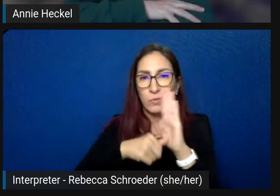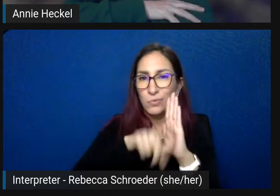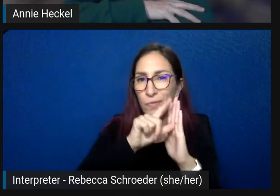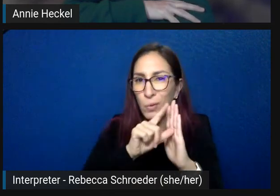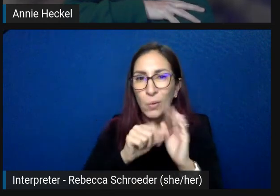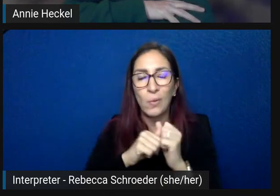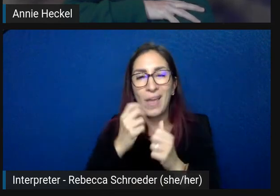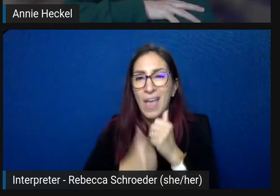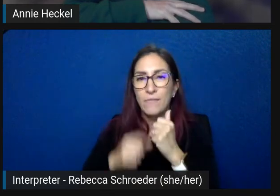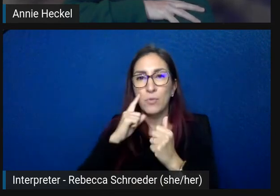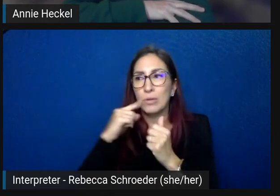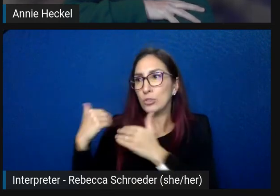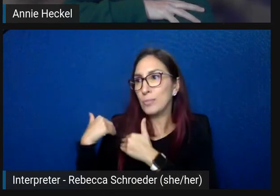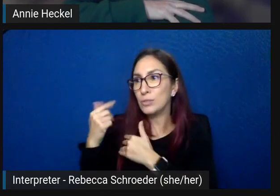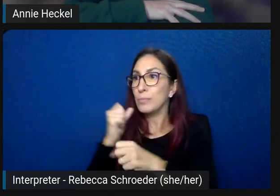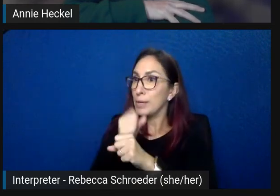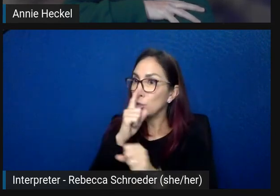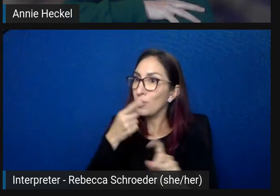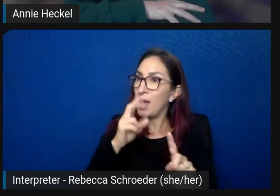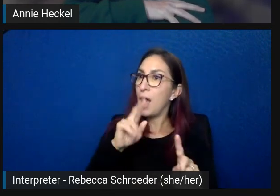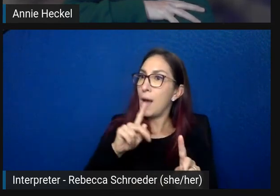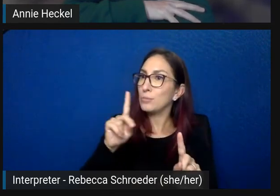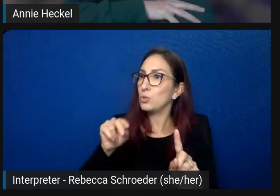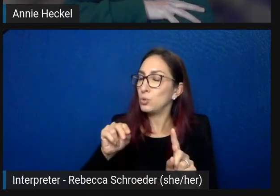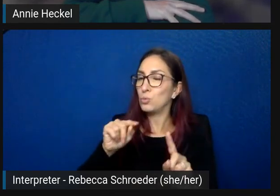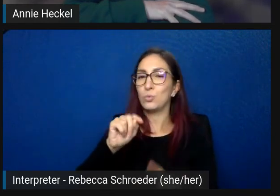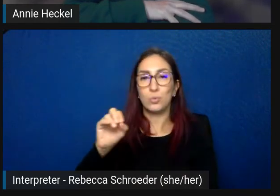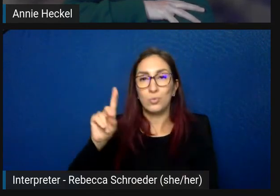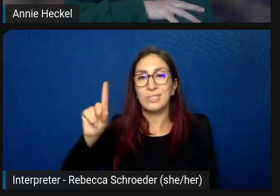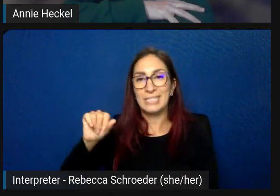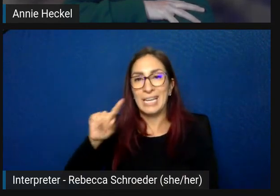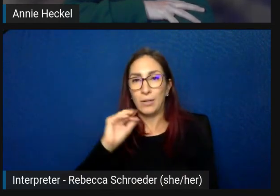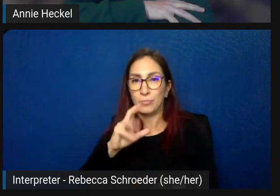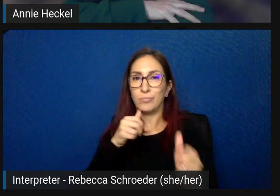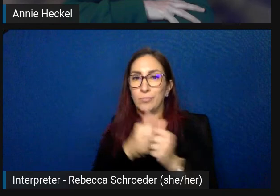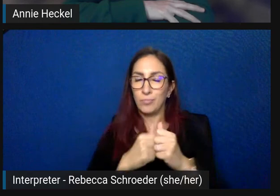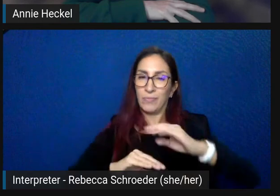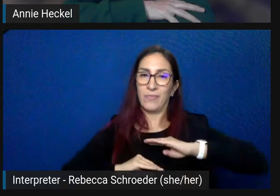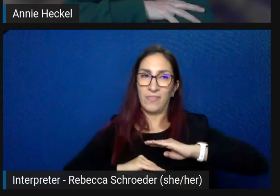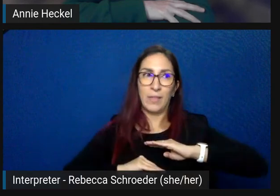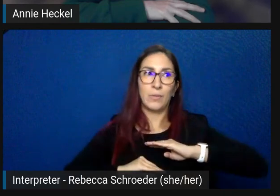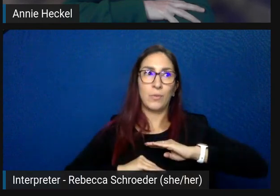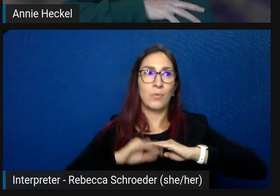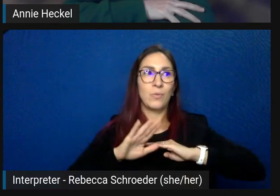and at least at WCAG baseline, but when there's so much of it,